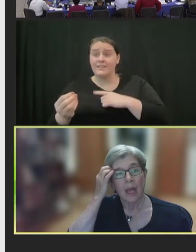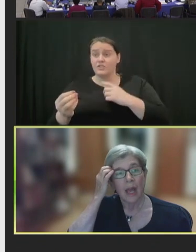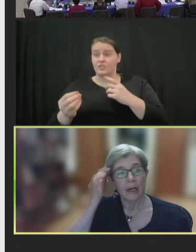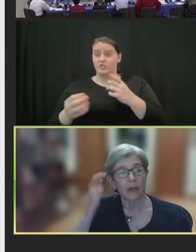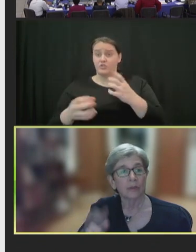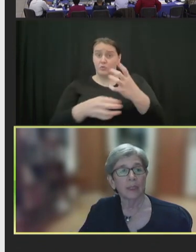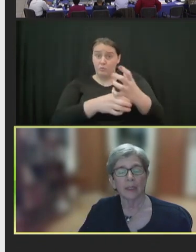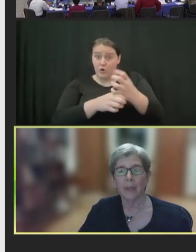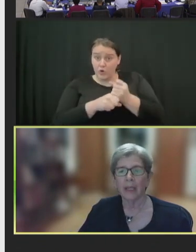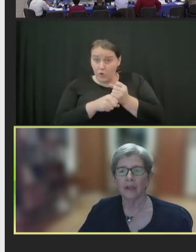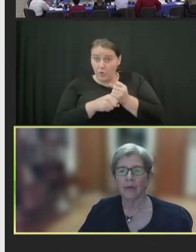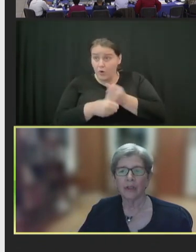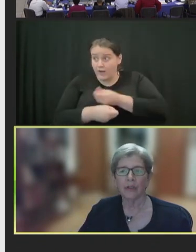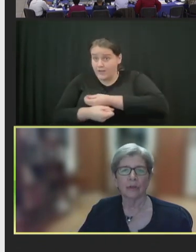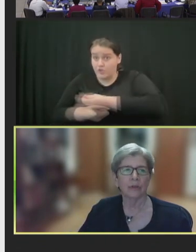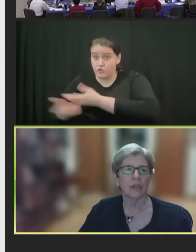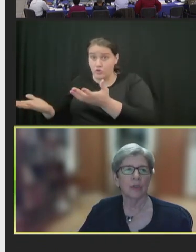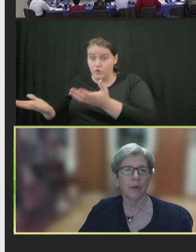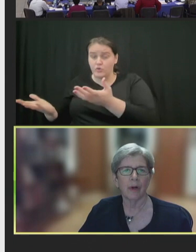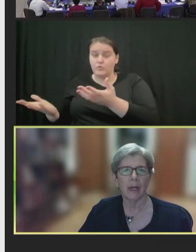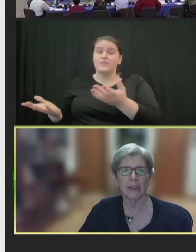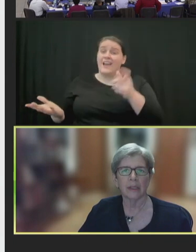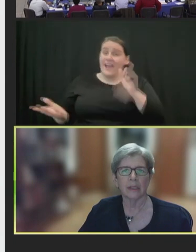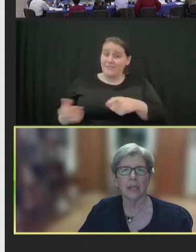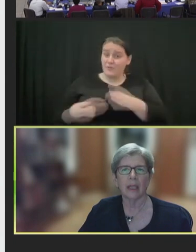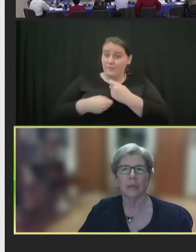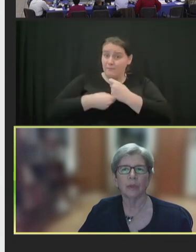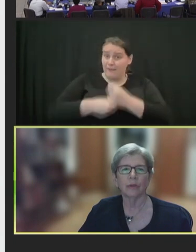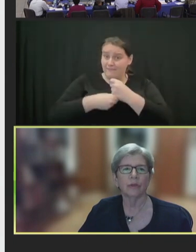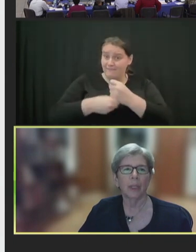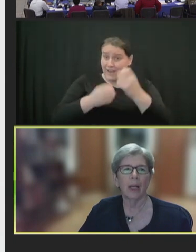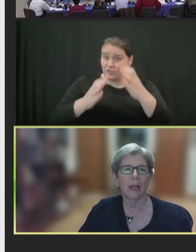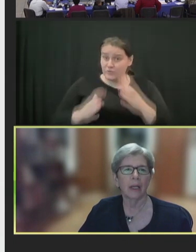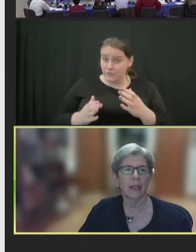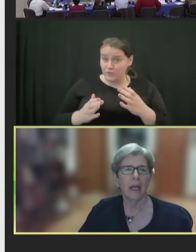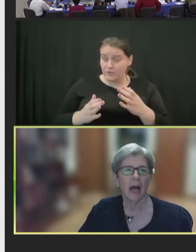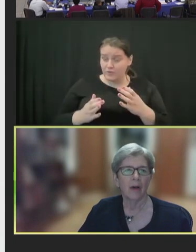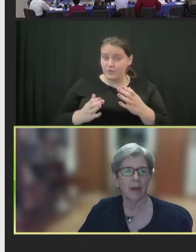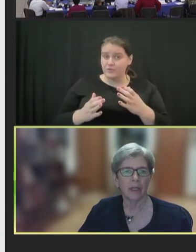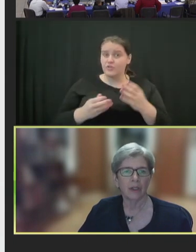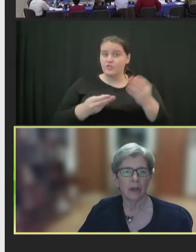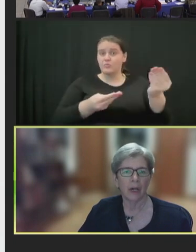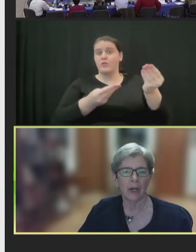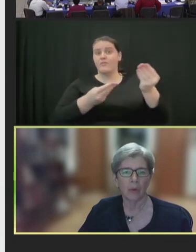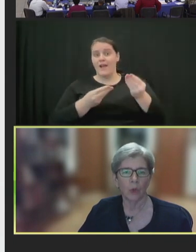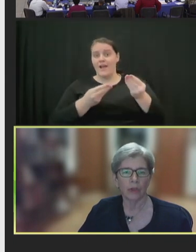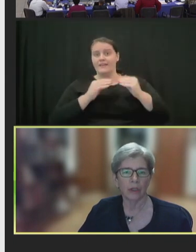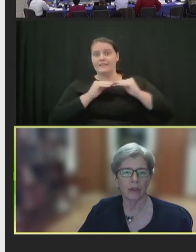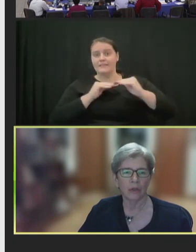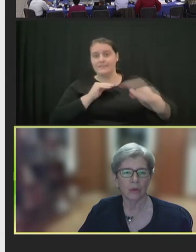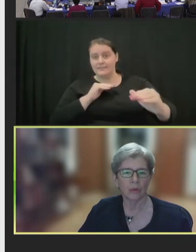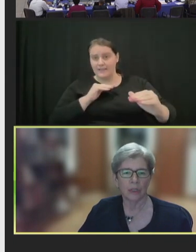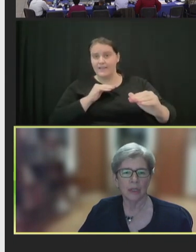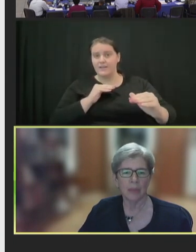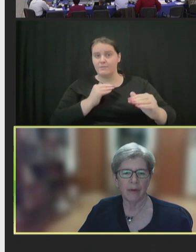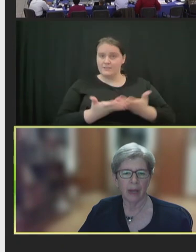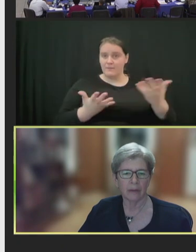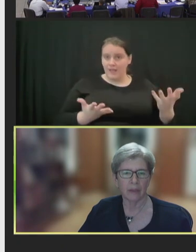and ultimately, manufacturers to provide a sustainable supply of any worthy new TB vaccine.